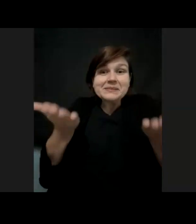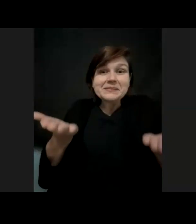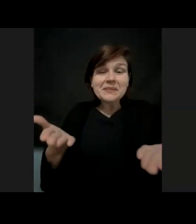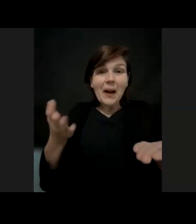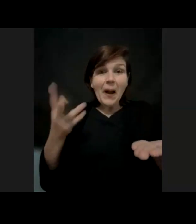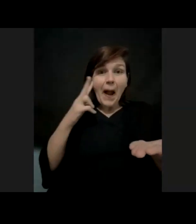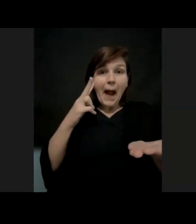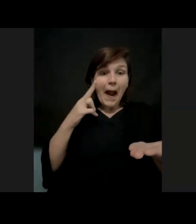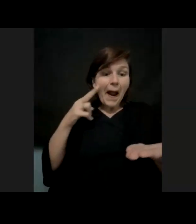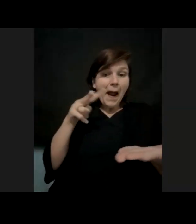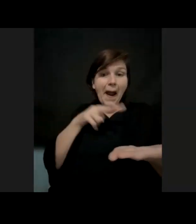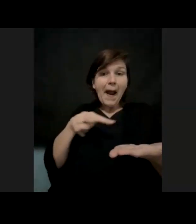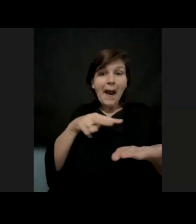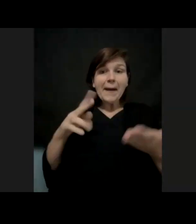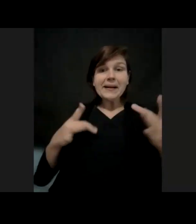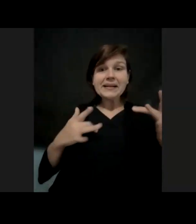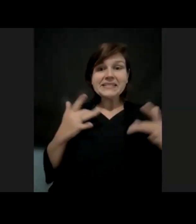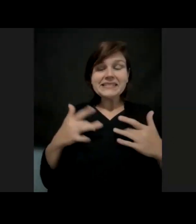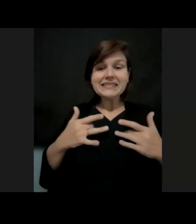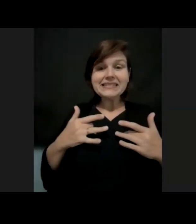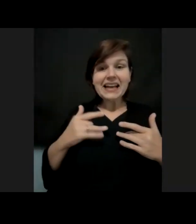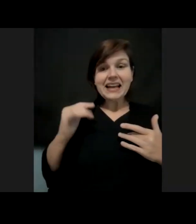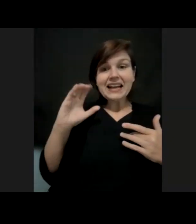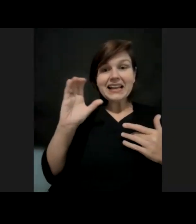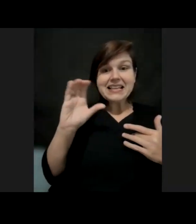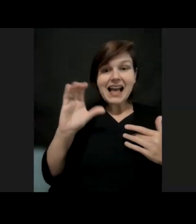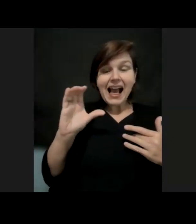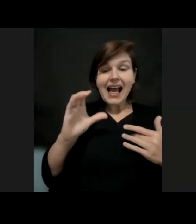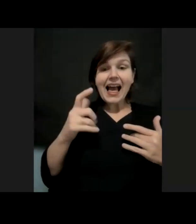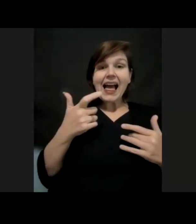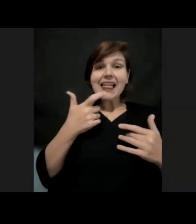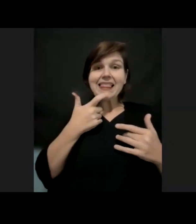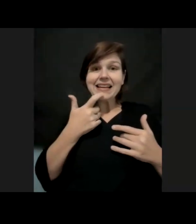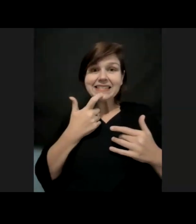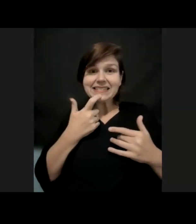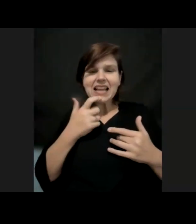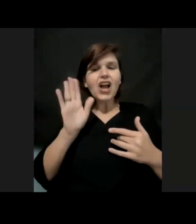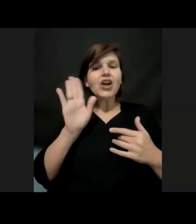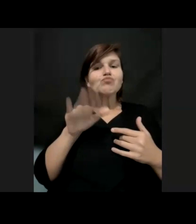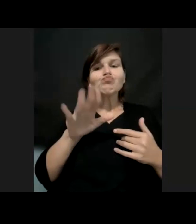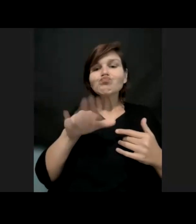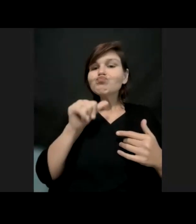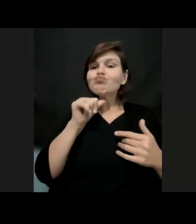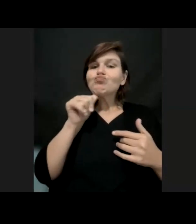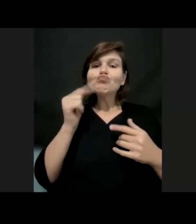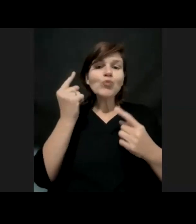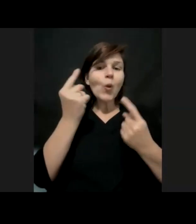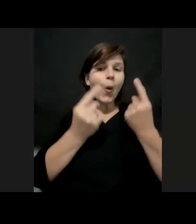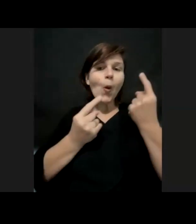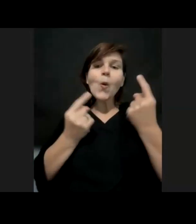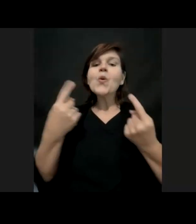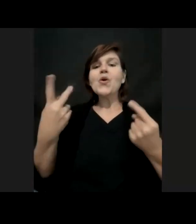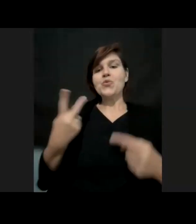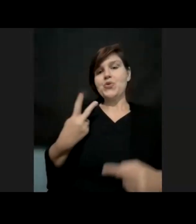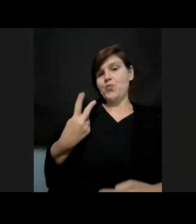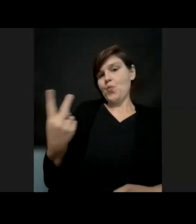So Callie said… oh here she is… “Don't worry, Mr. Socks, we can help to get your socks